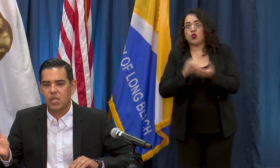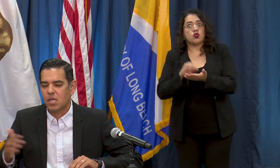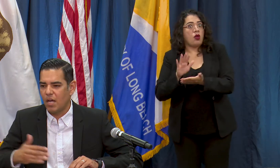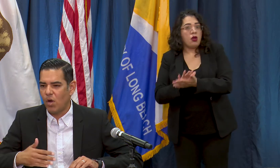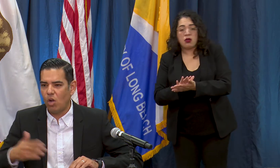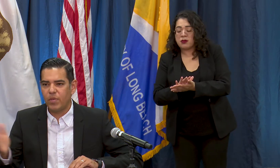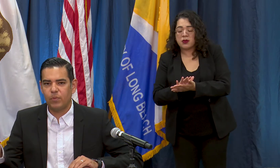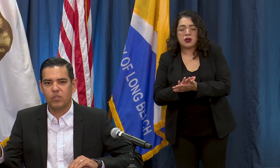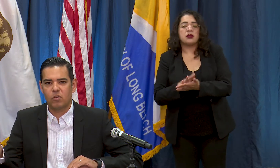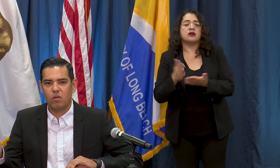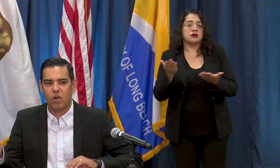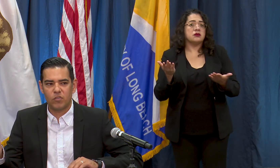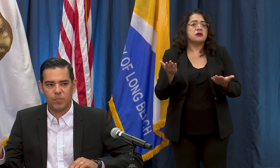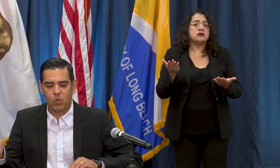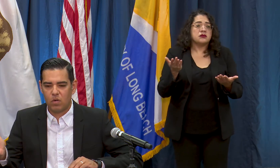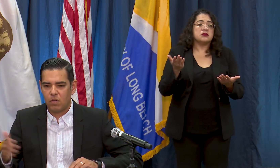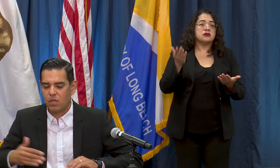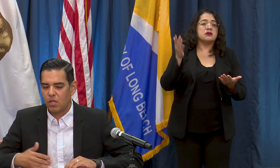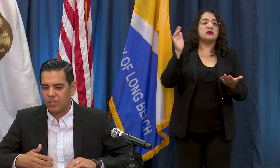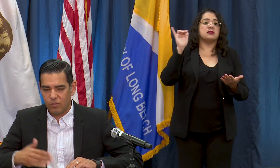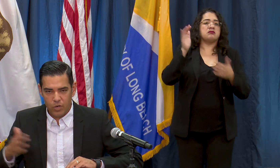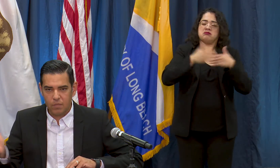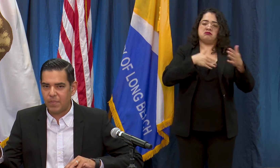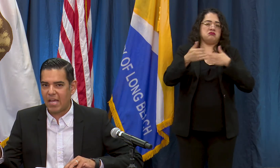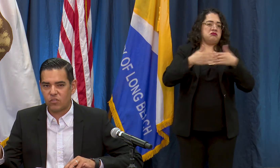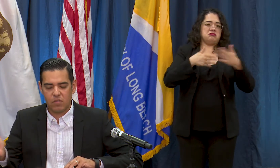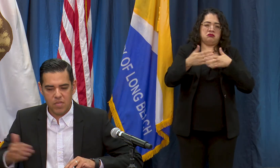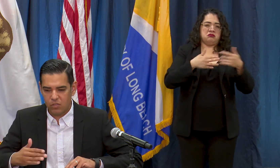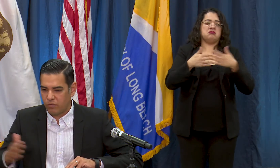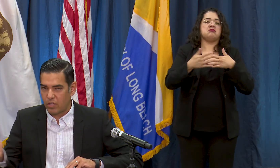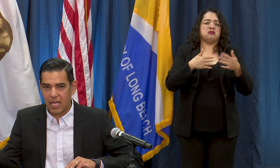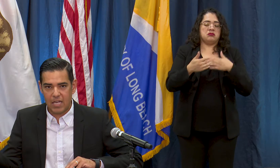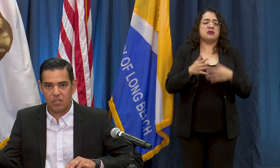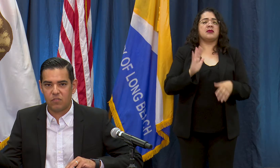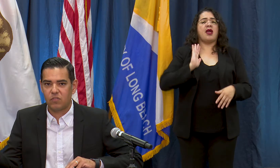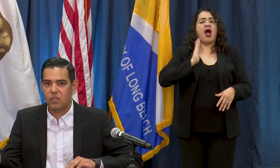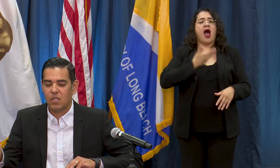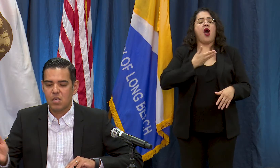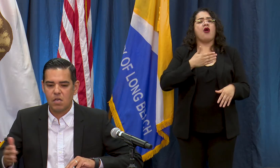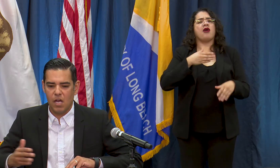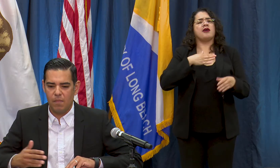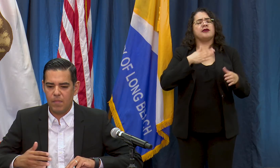All people deserve our support, deserve our compassion, deserve our kindness and